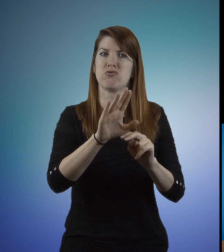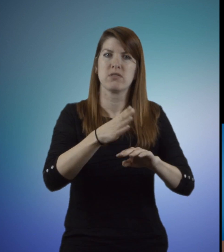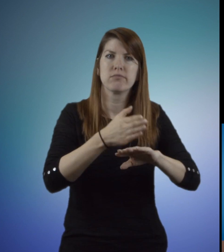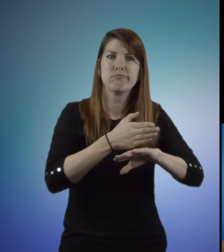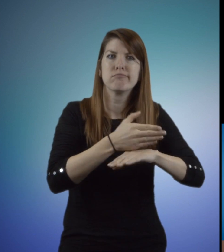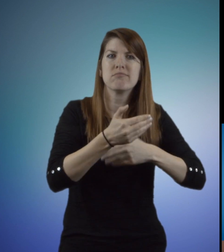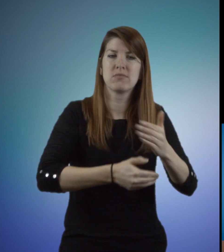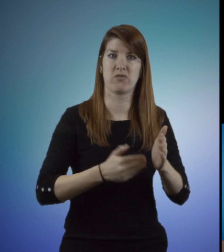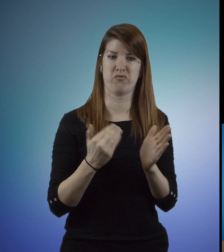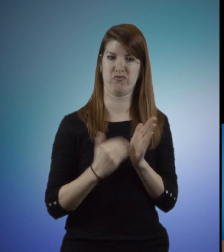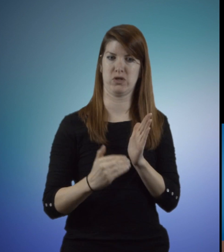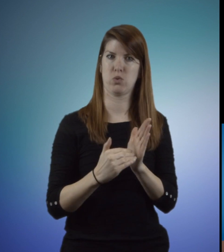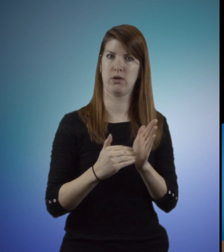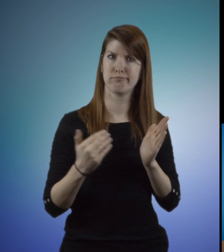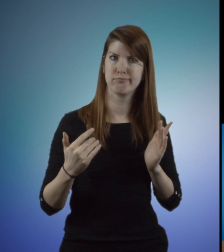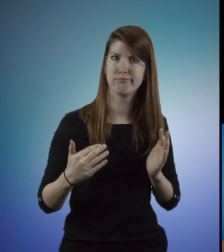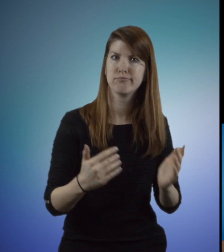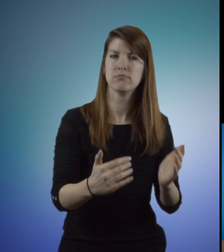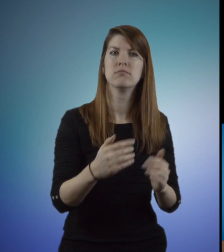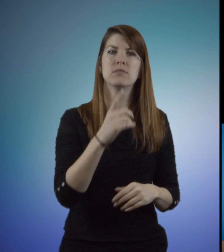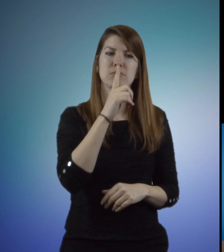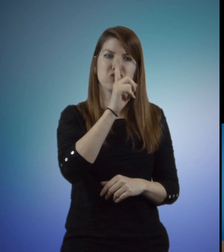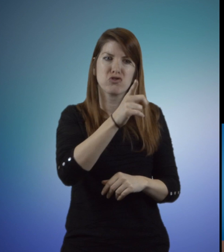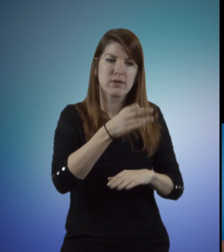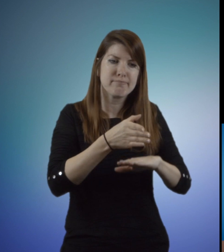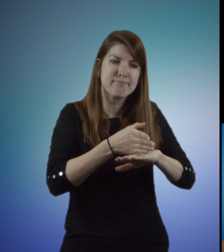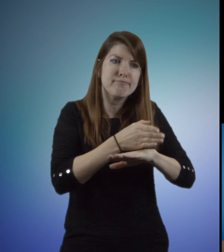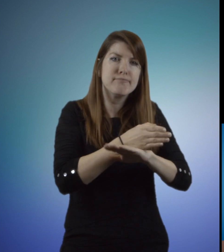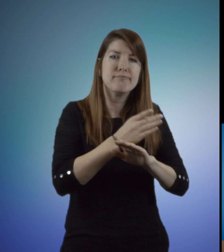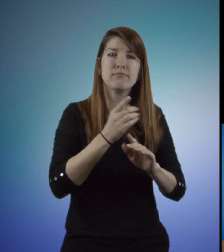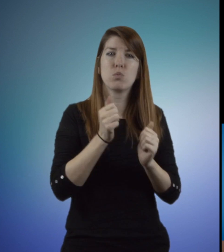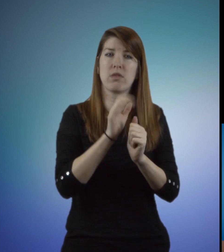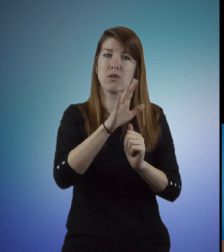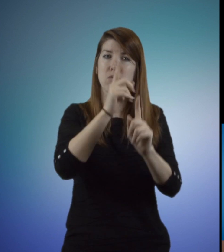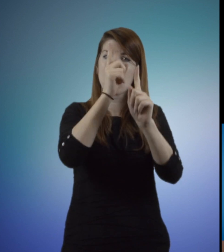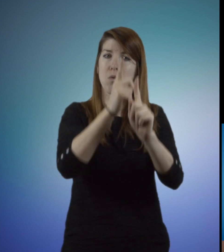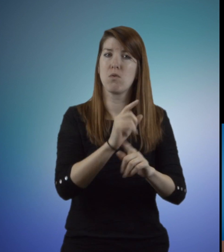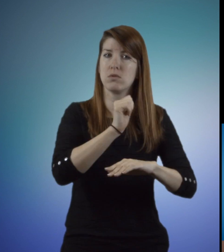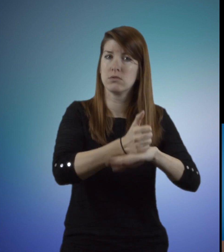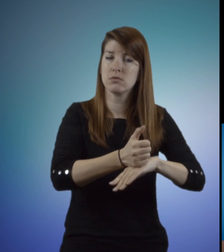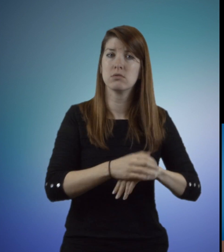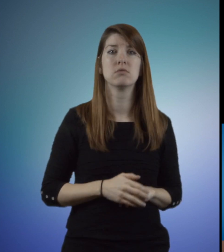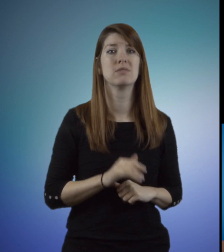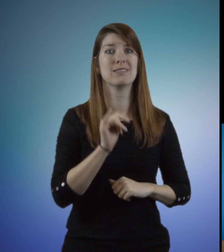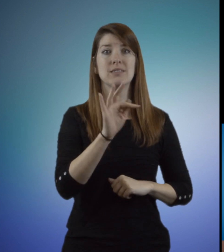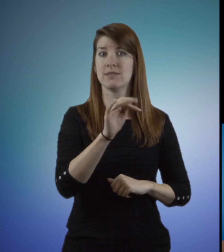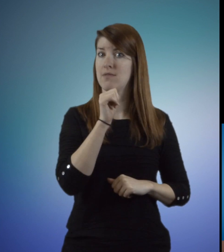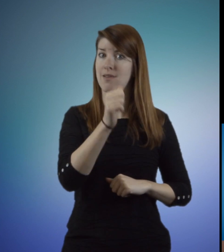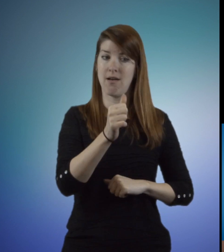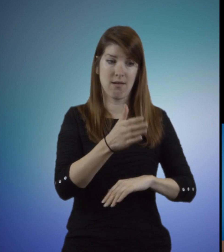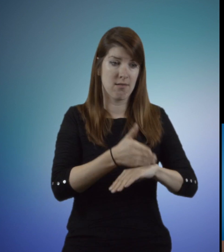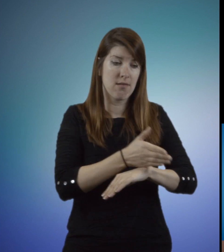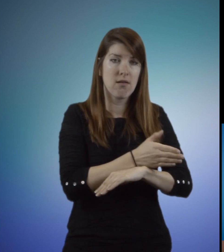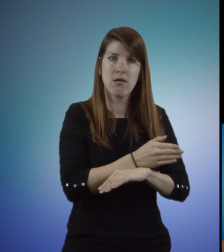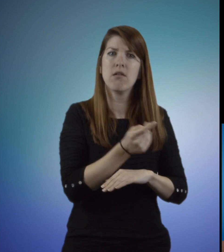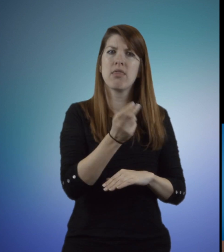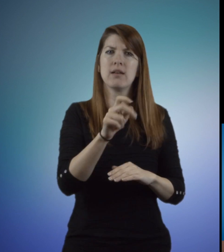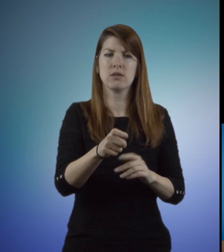to see how they're doing, making progress towards the goals that you have. And if they're not making good progress, then we need to make some adjustments,